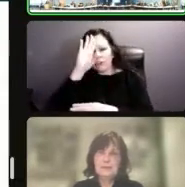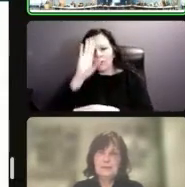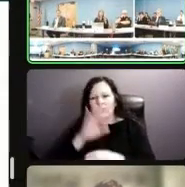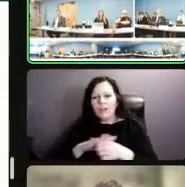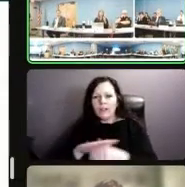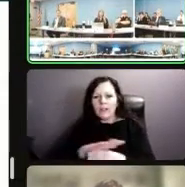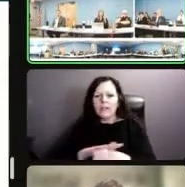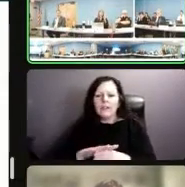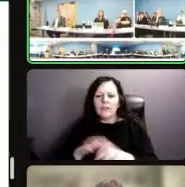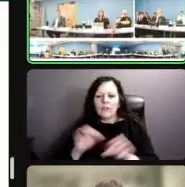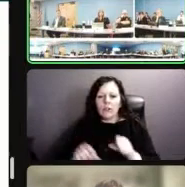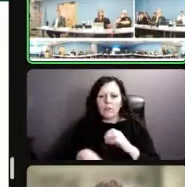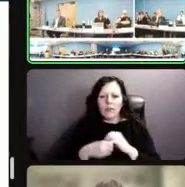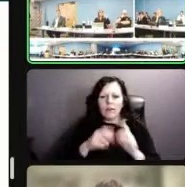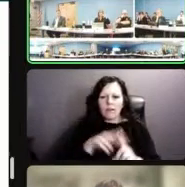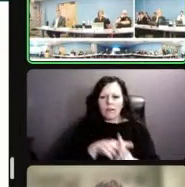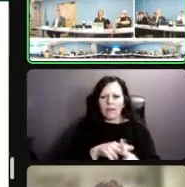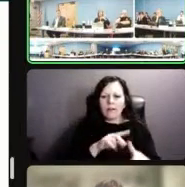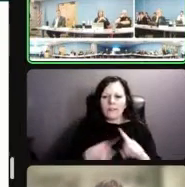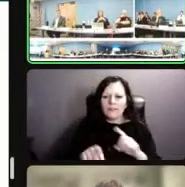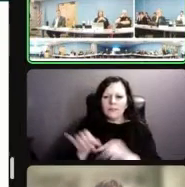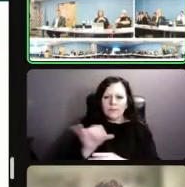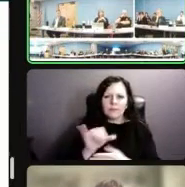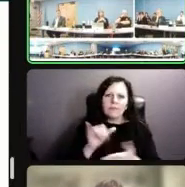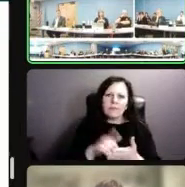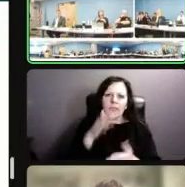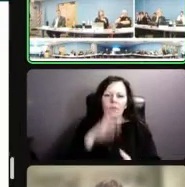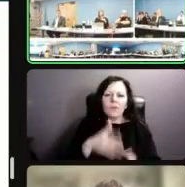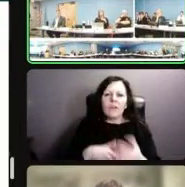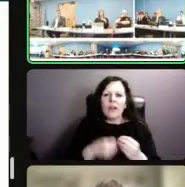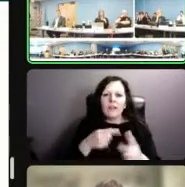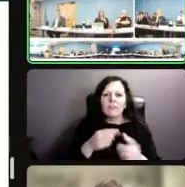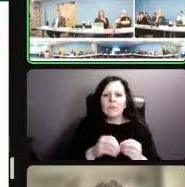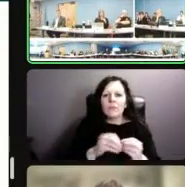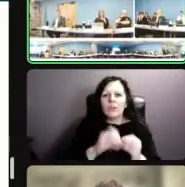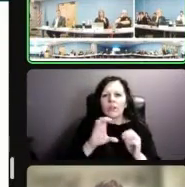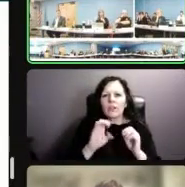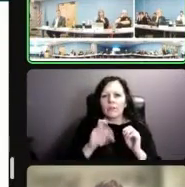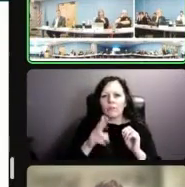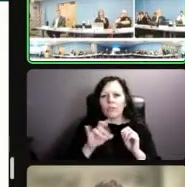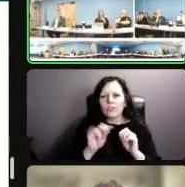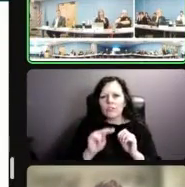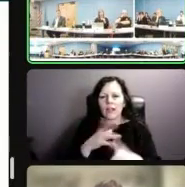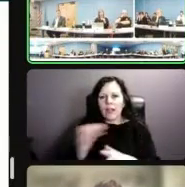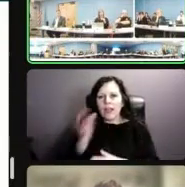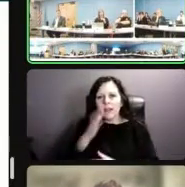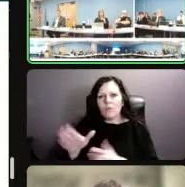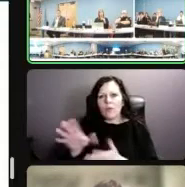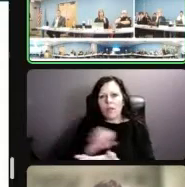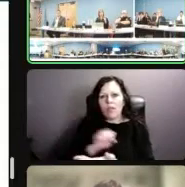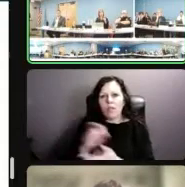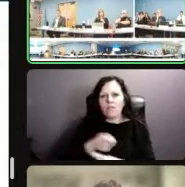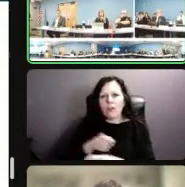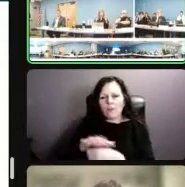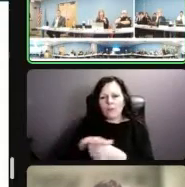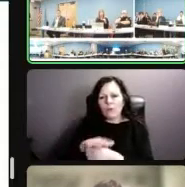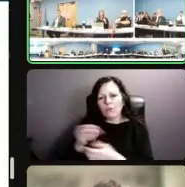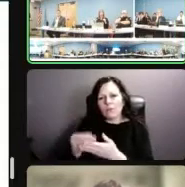FOR THINGS LIKE YOU JUST TALKED ABOUT. RIGHT. A LIBRARY DISTRICT, A PARK OR